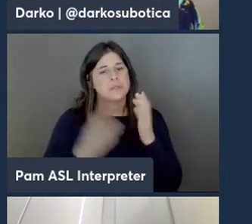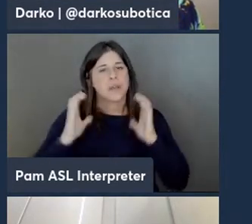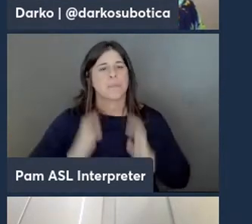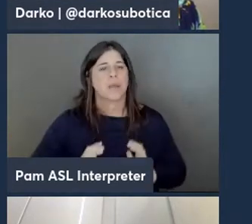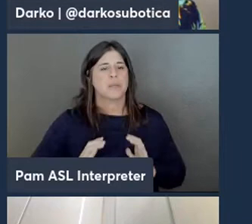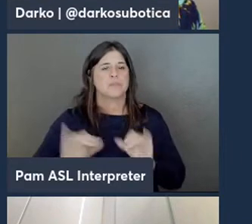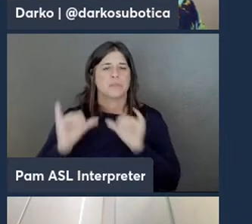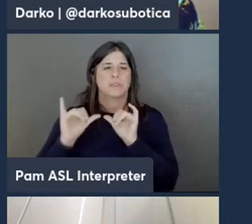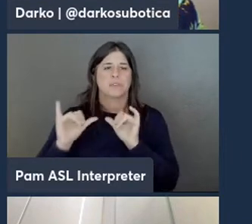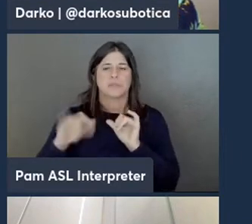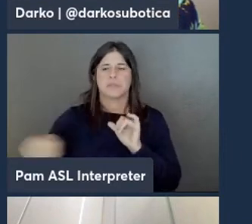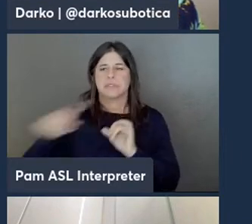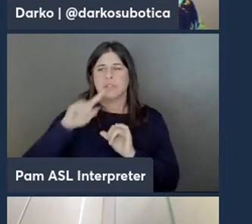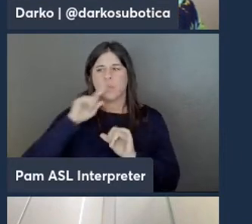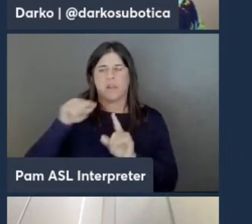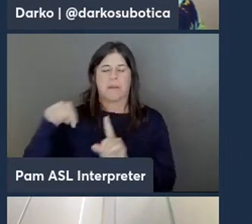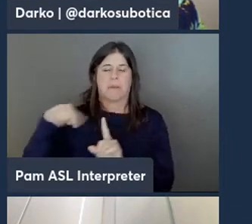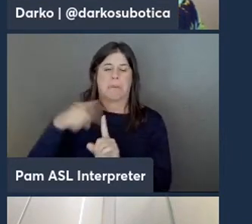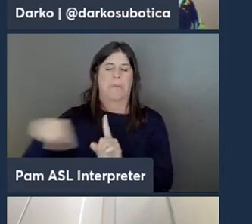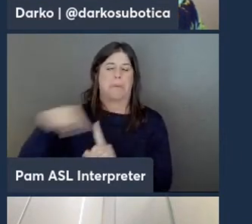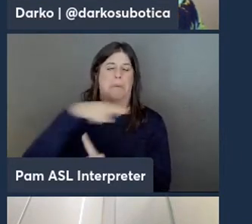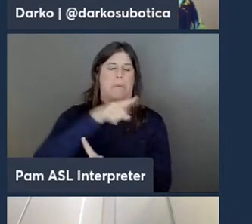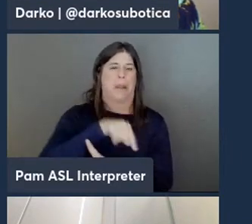to get around that, were kinda pairing,